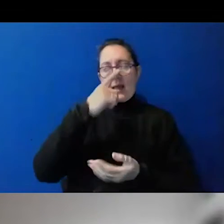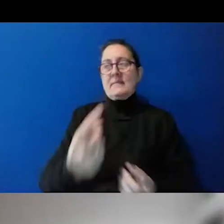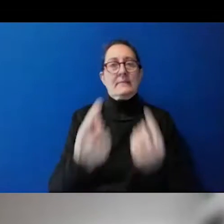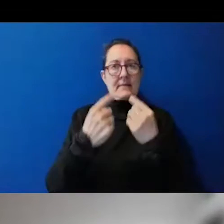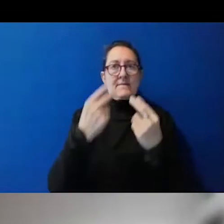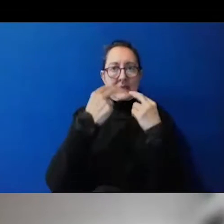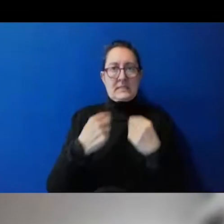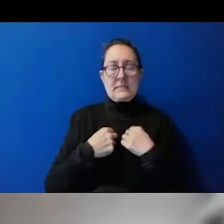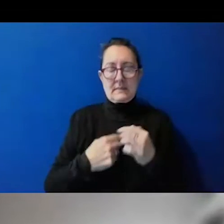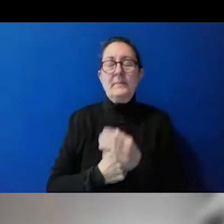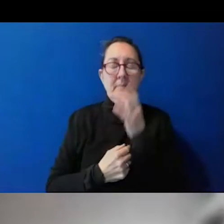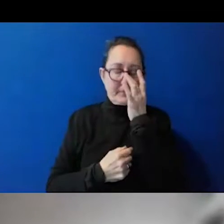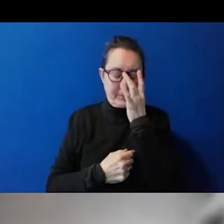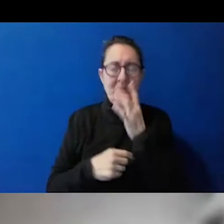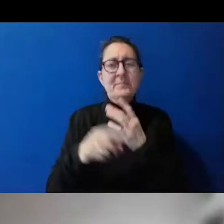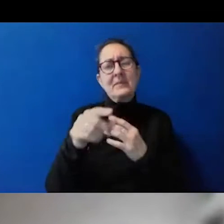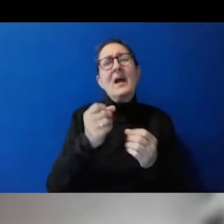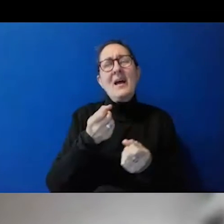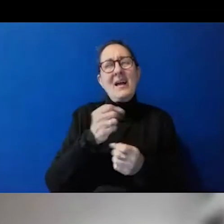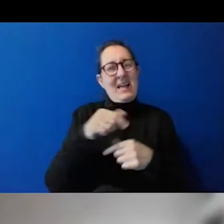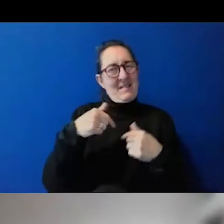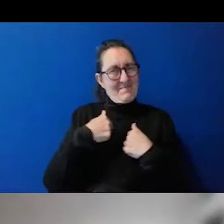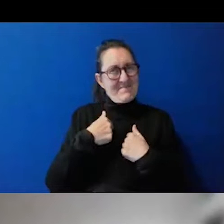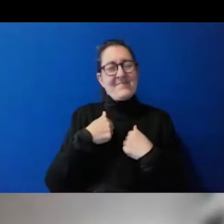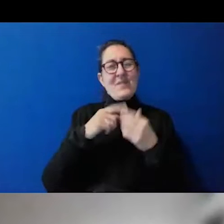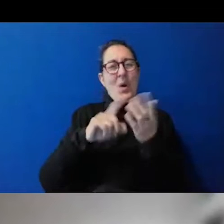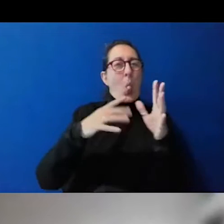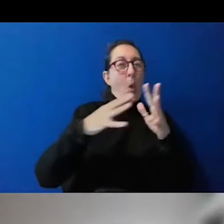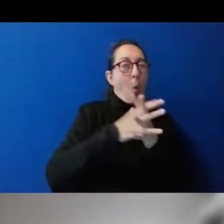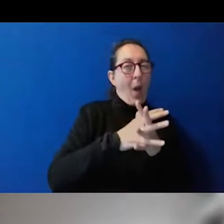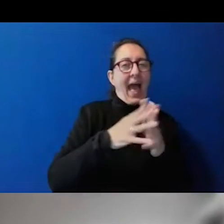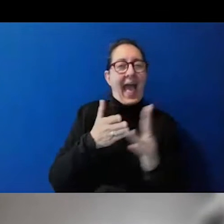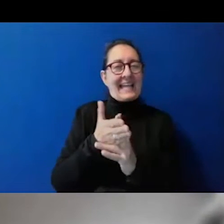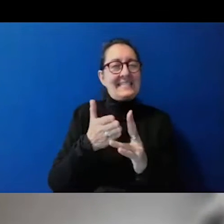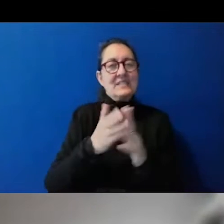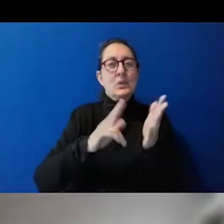part of a really important part of what we do here at law access New South Wales last year